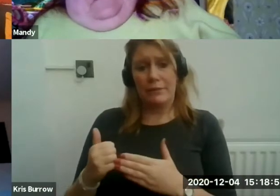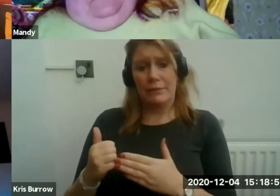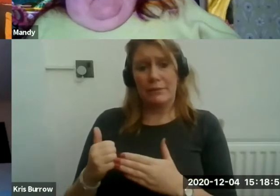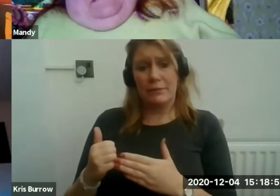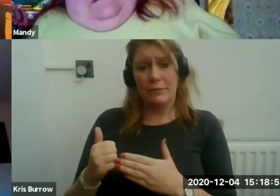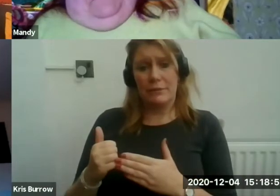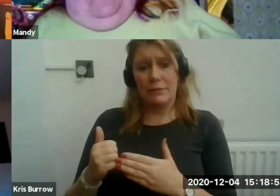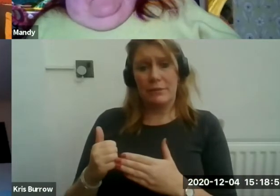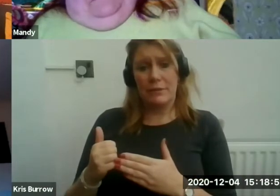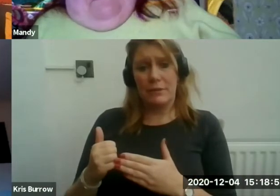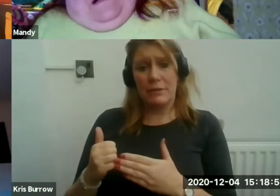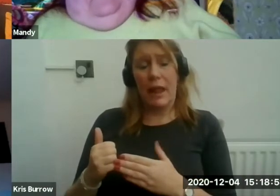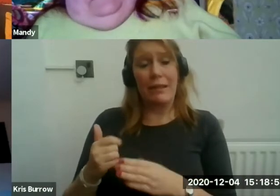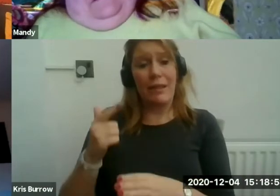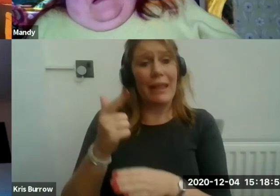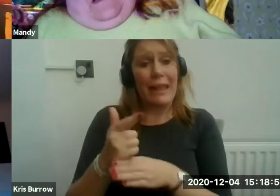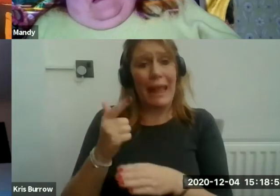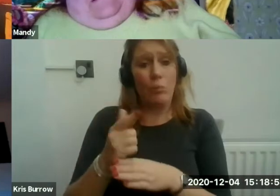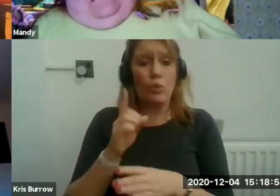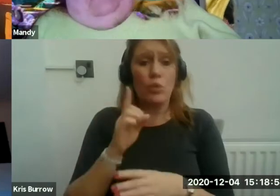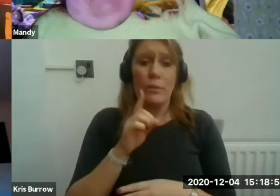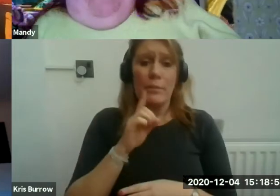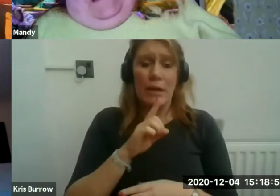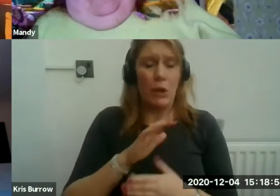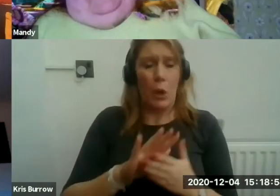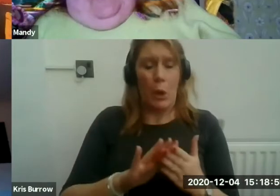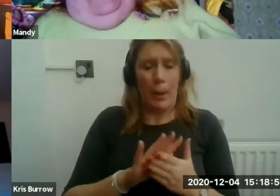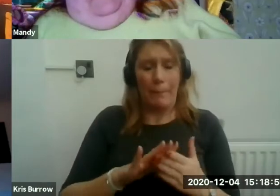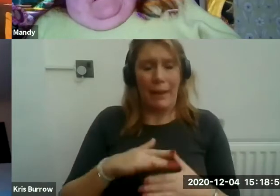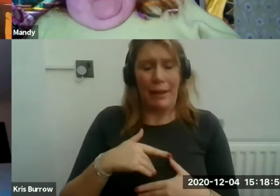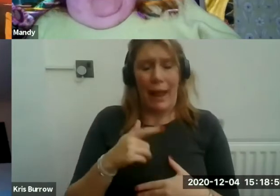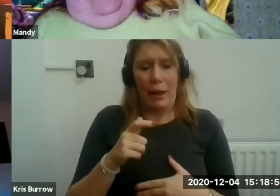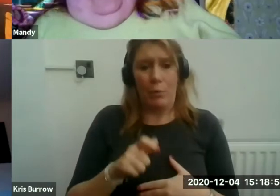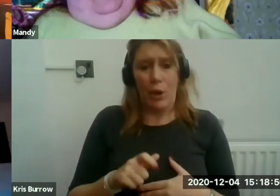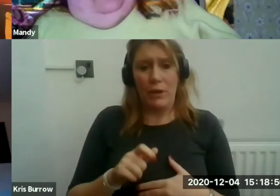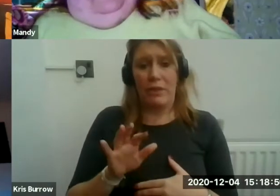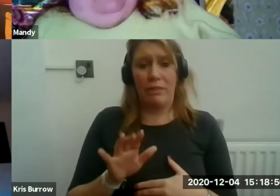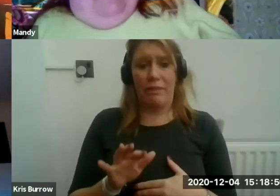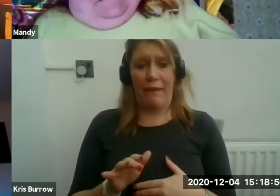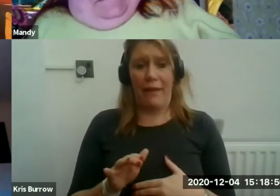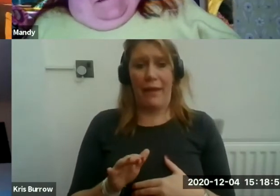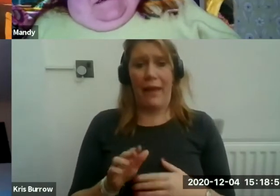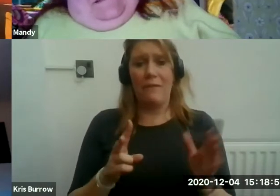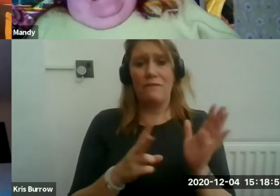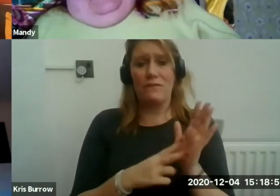that was great to have somebody round. And Vici was on Zoom, directing, so that